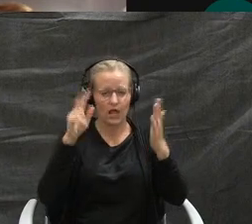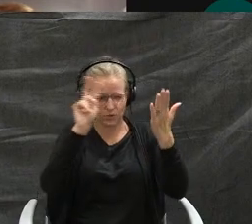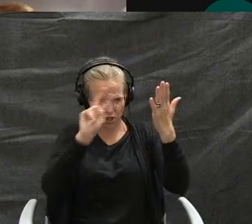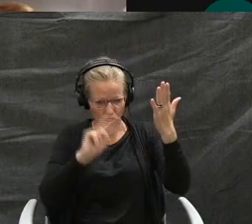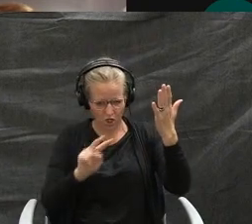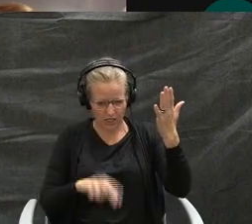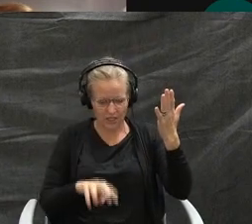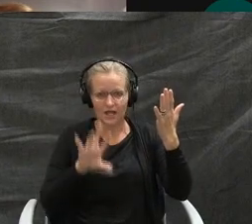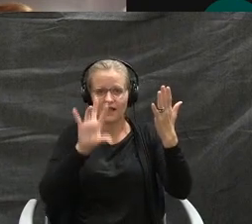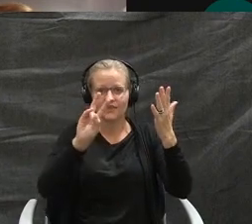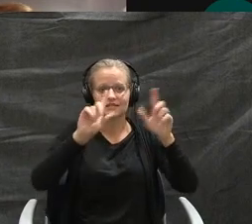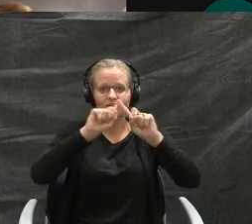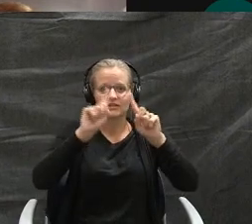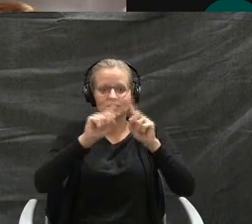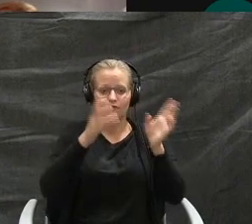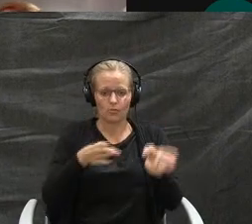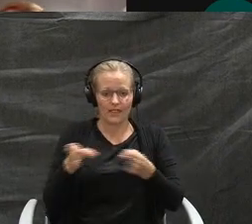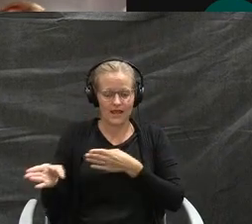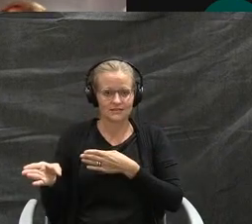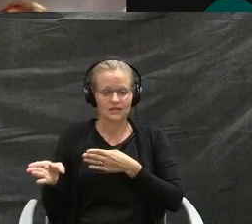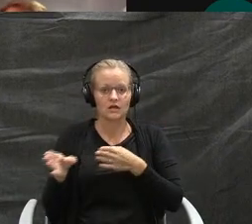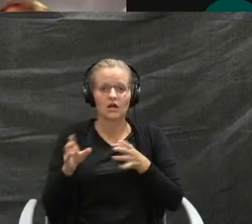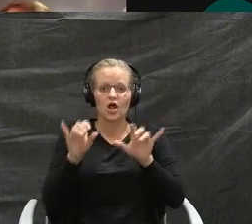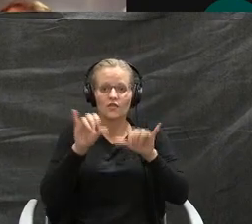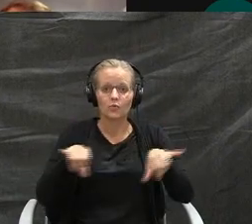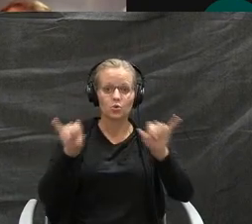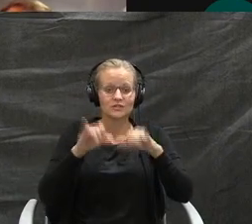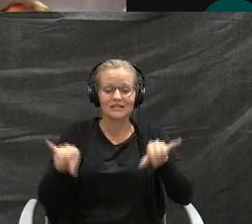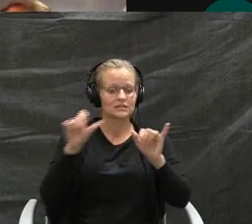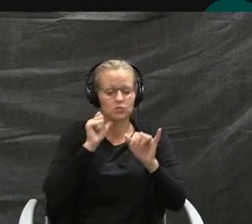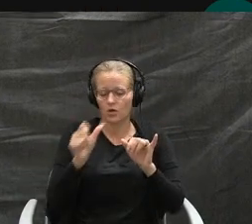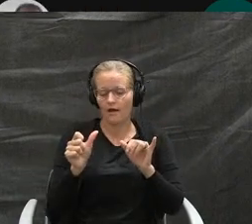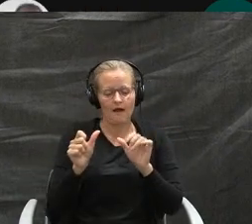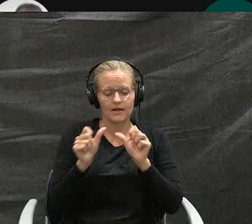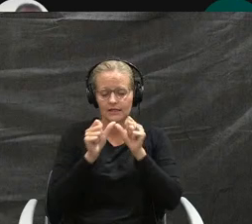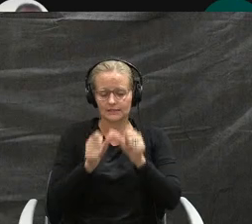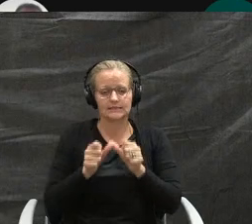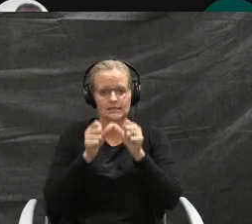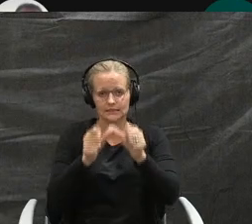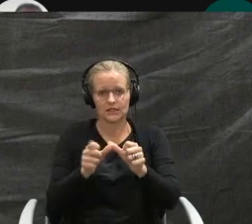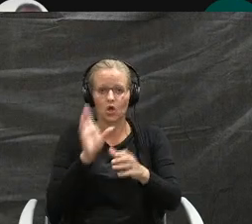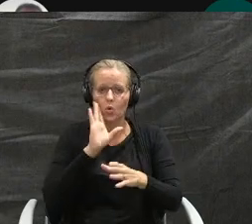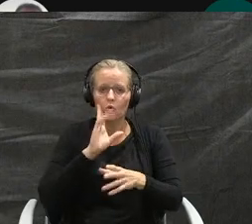today and they felt like it would be really hard as a parent. To manage my with my